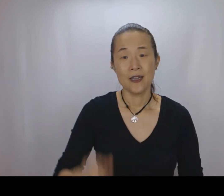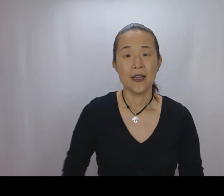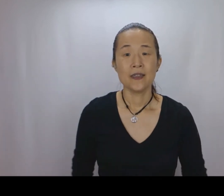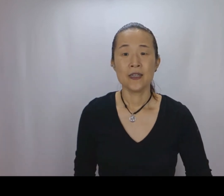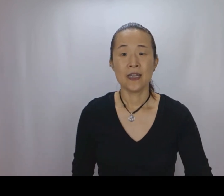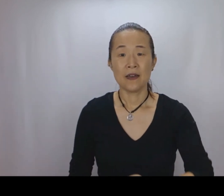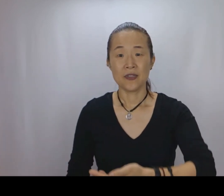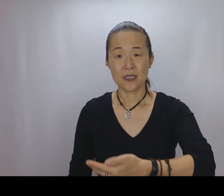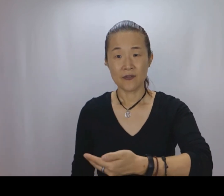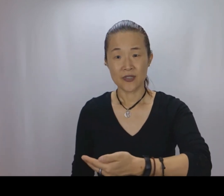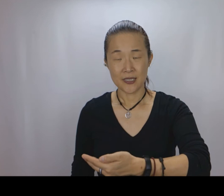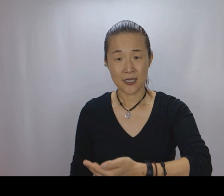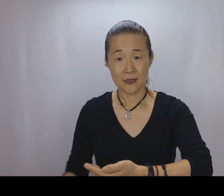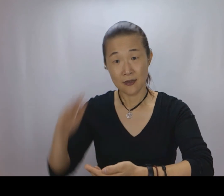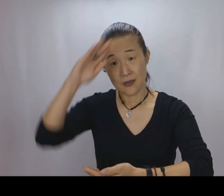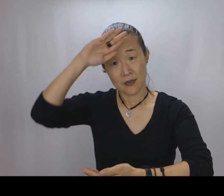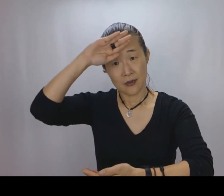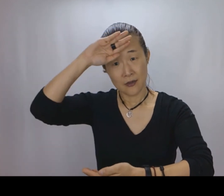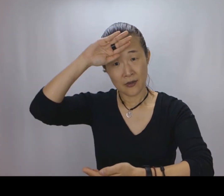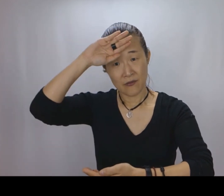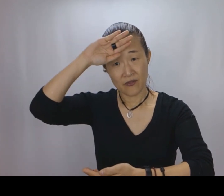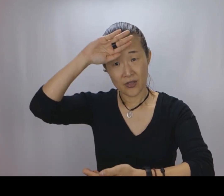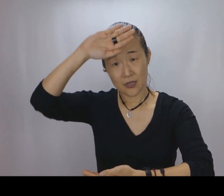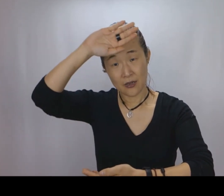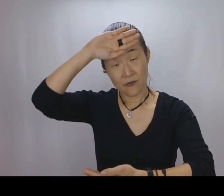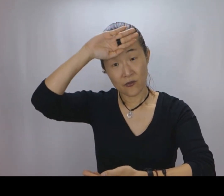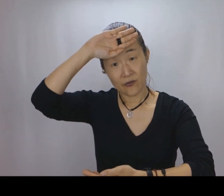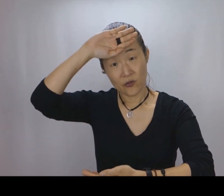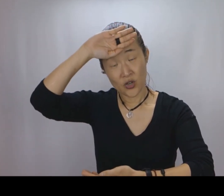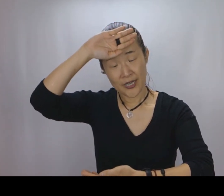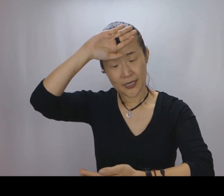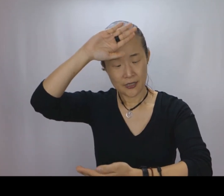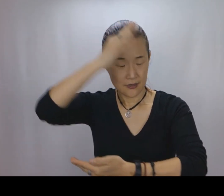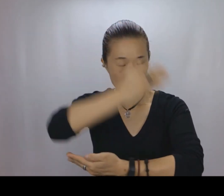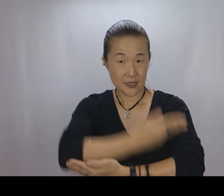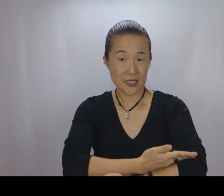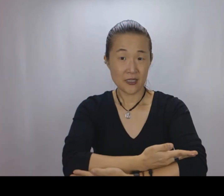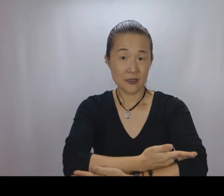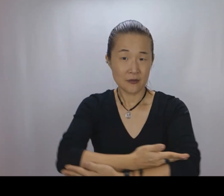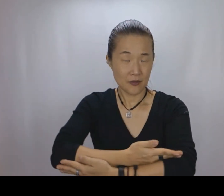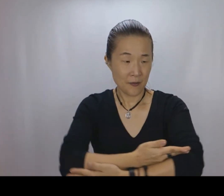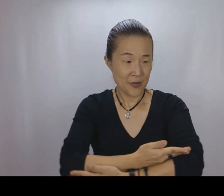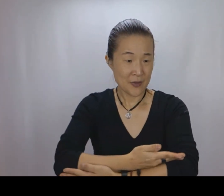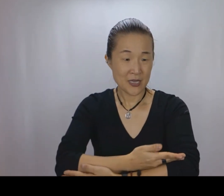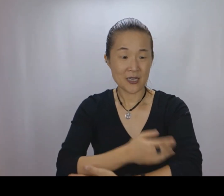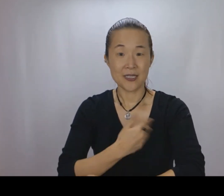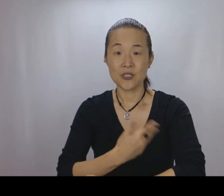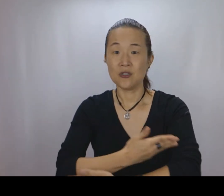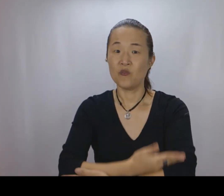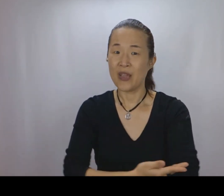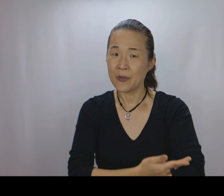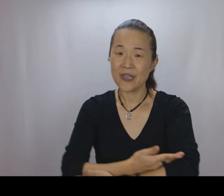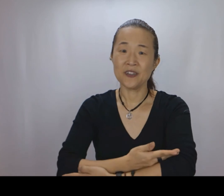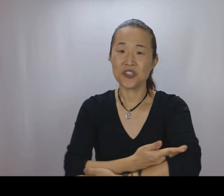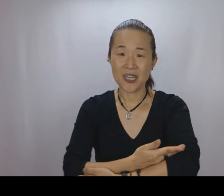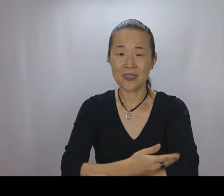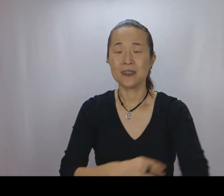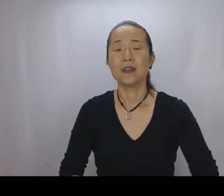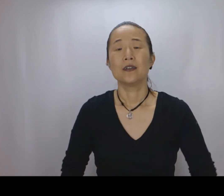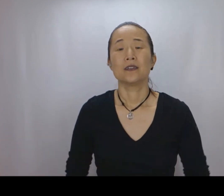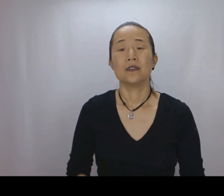and then you have the sign for son. Your forehead to here, a baby because that's your baby your child.